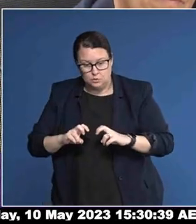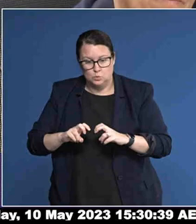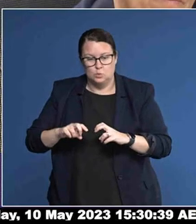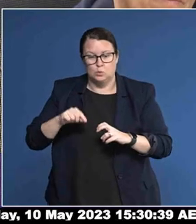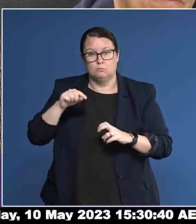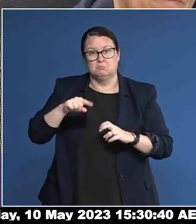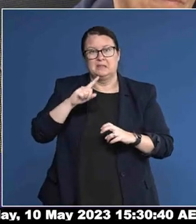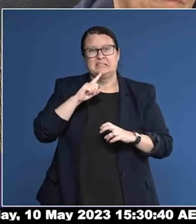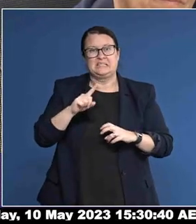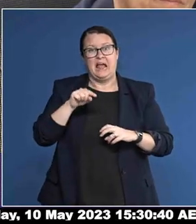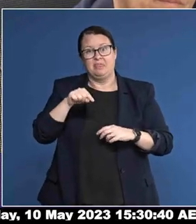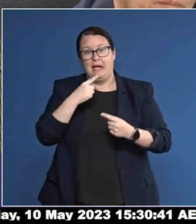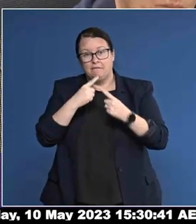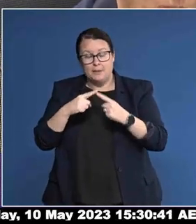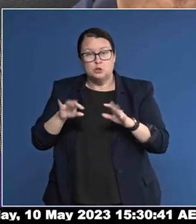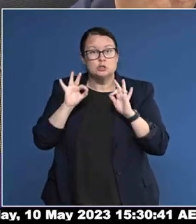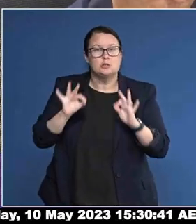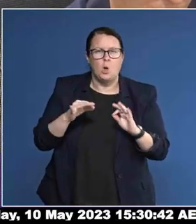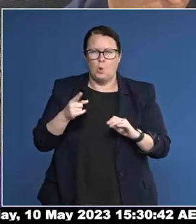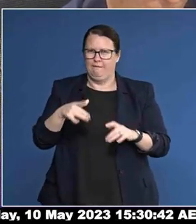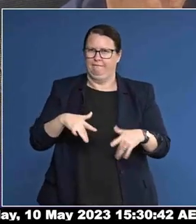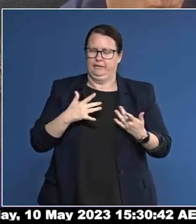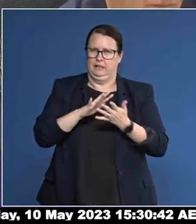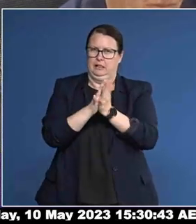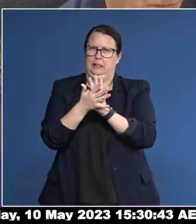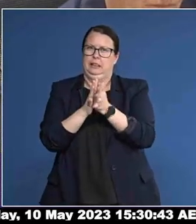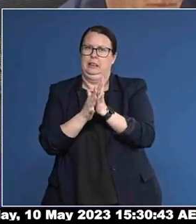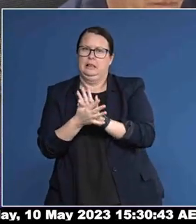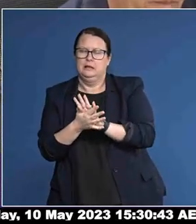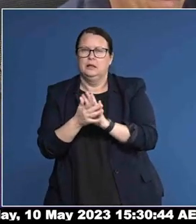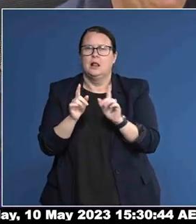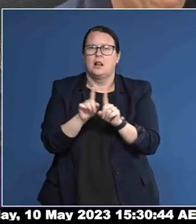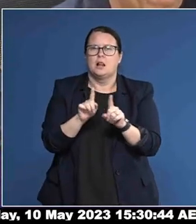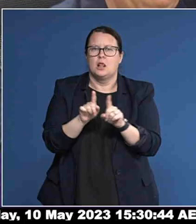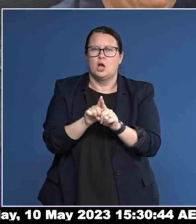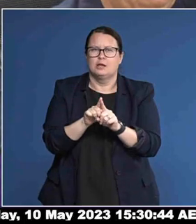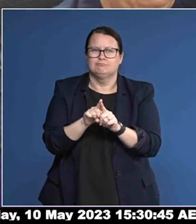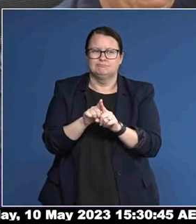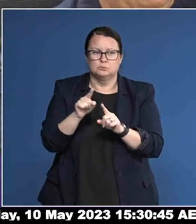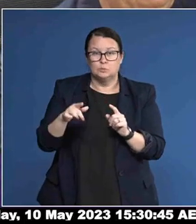review or is your position that that review constituted a proper and appropriate response